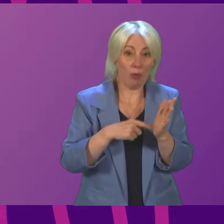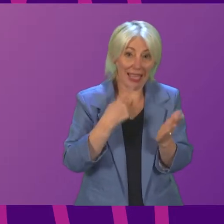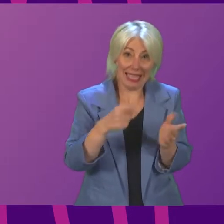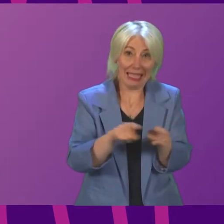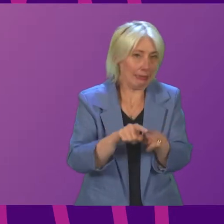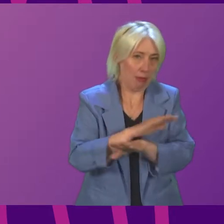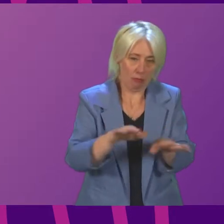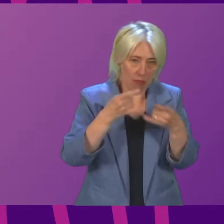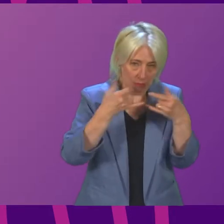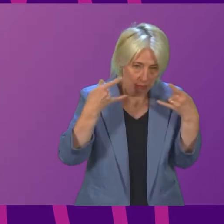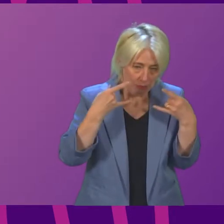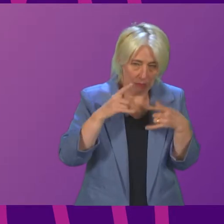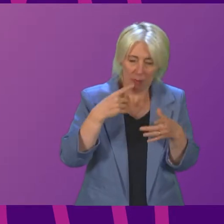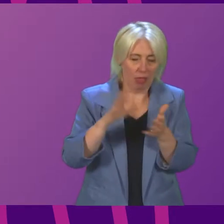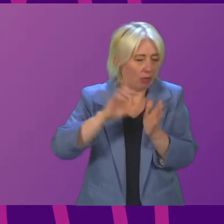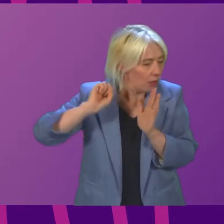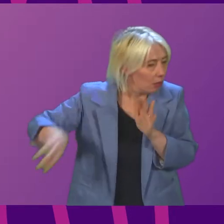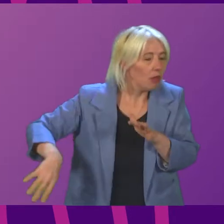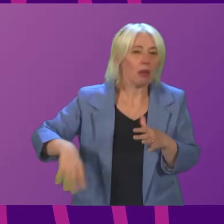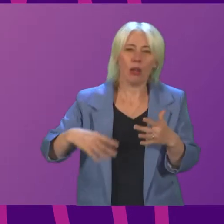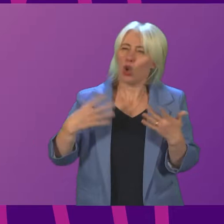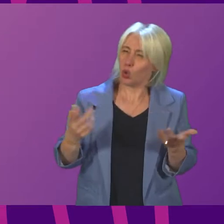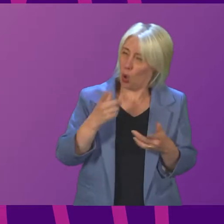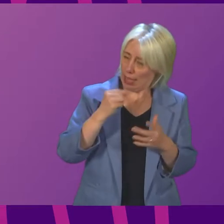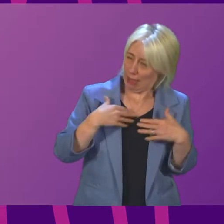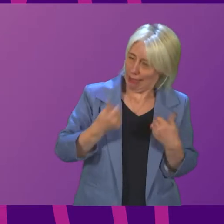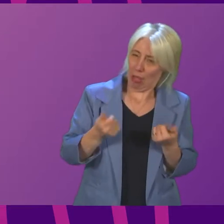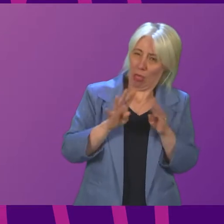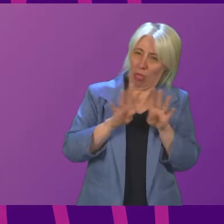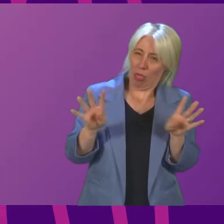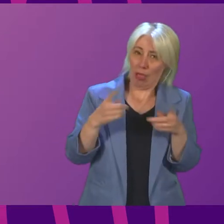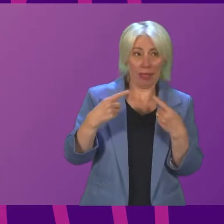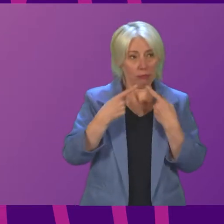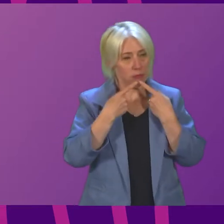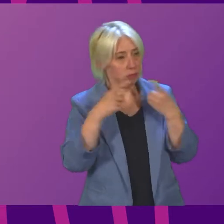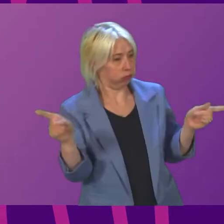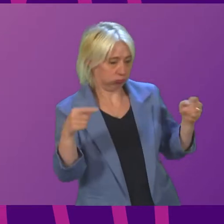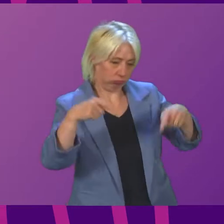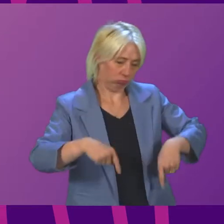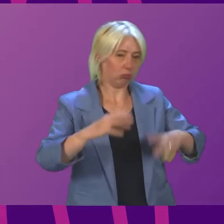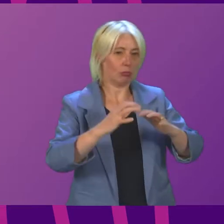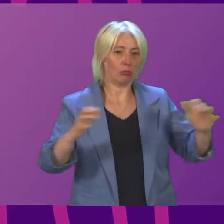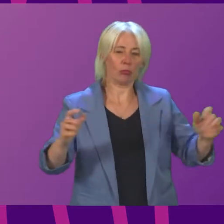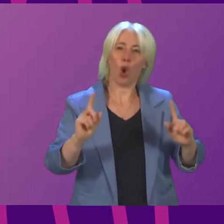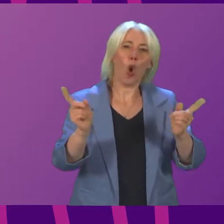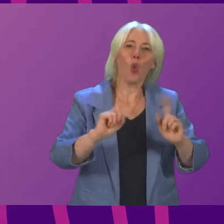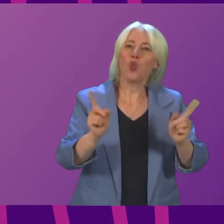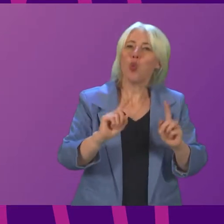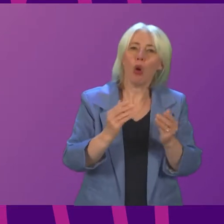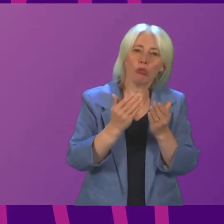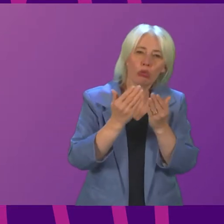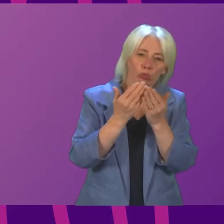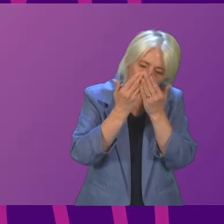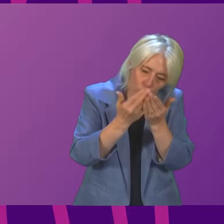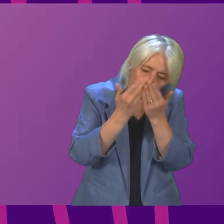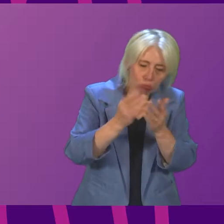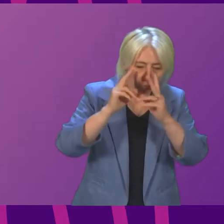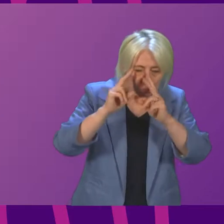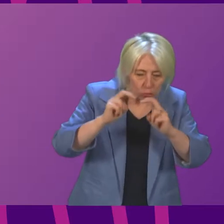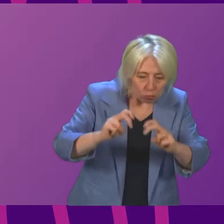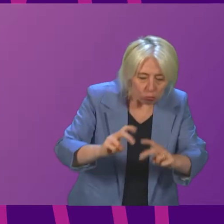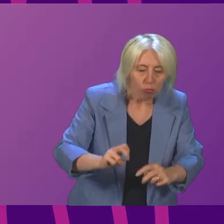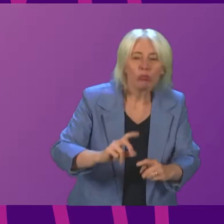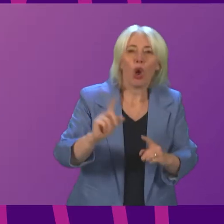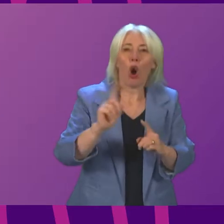those. Will he tell the chamber what study has been done on the impact on children and